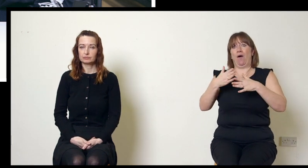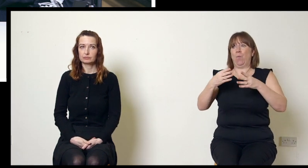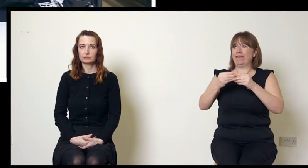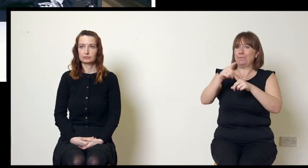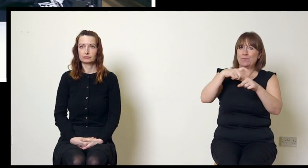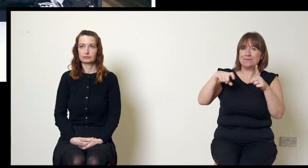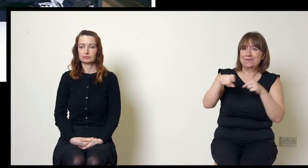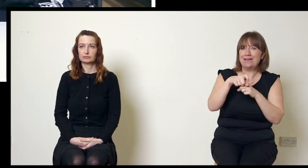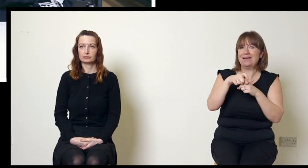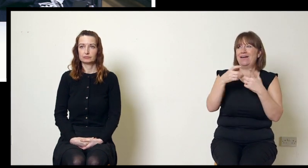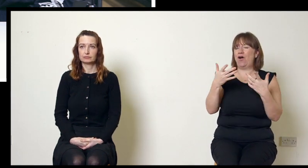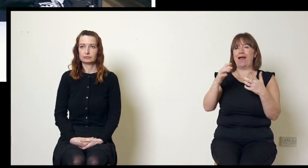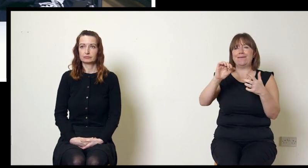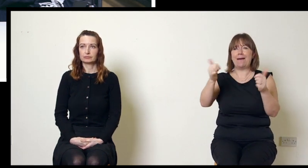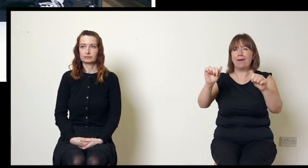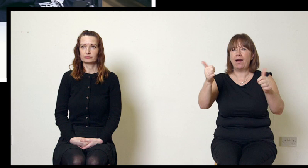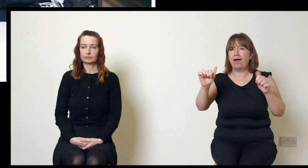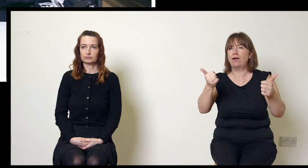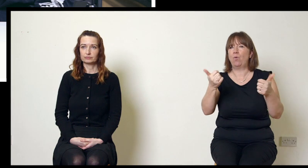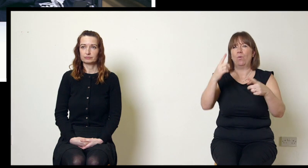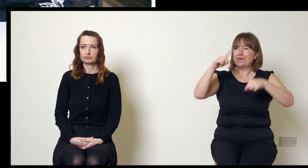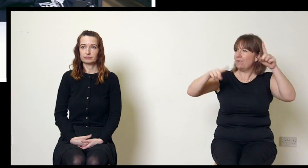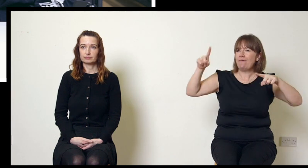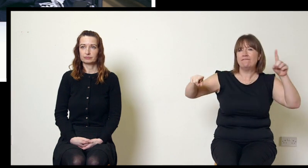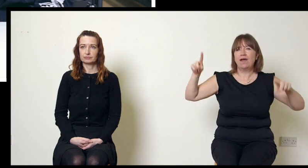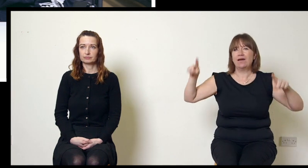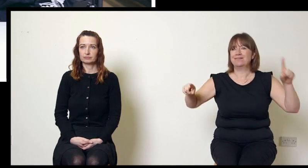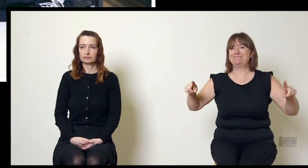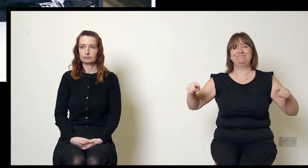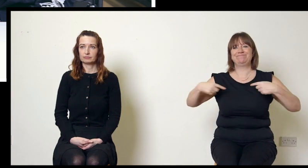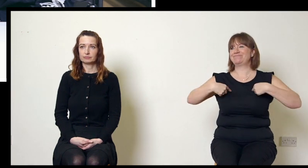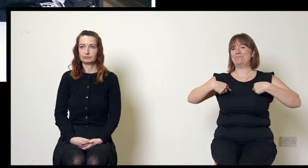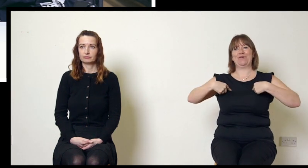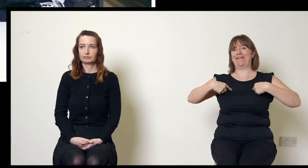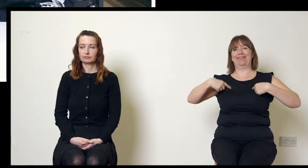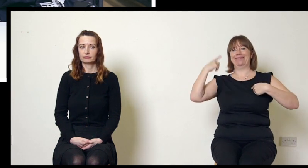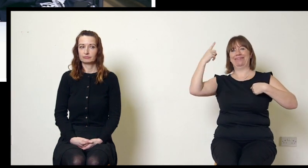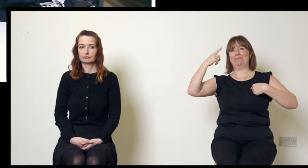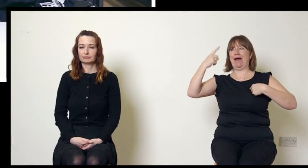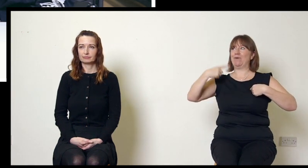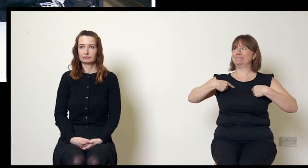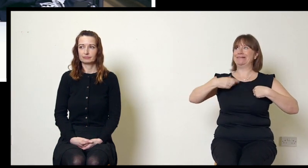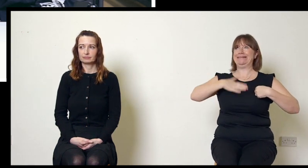whether that's a neighbourhood or a demographic, I'm not going to think about what you know, what the needs of anybody